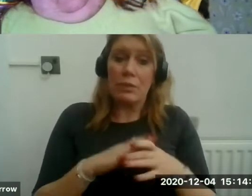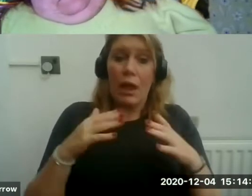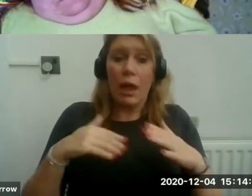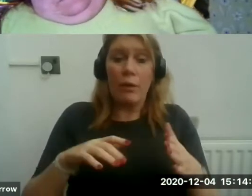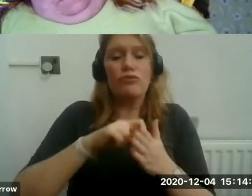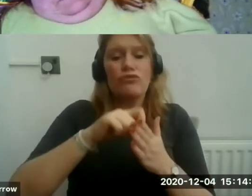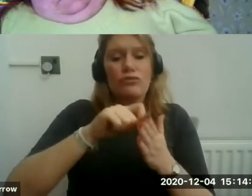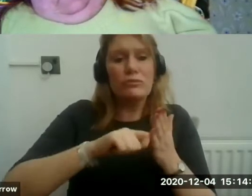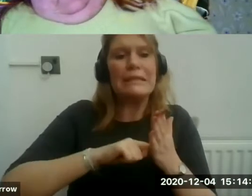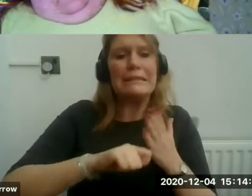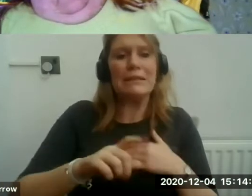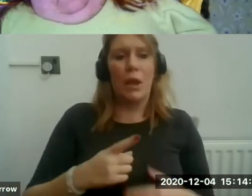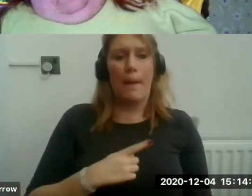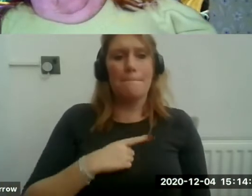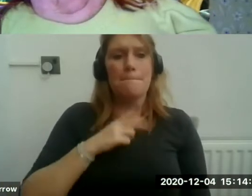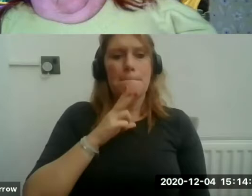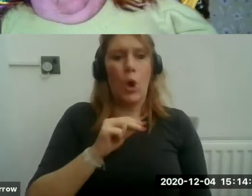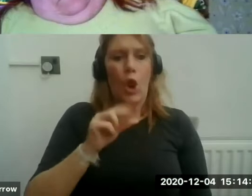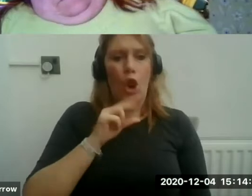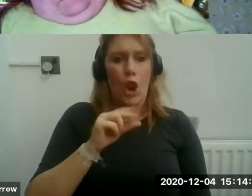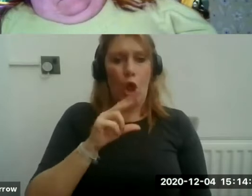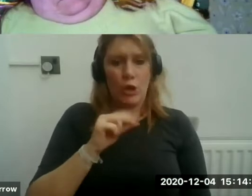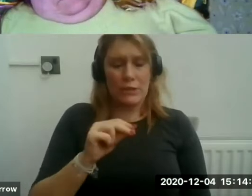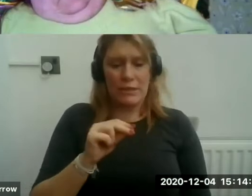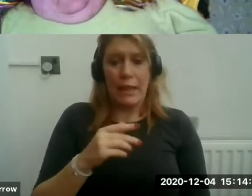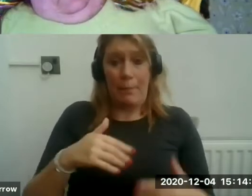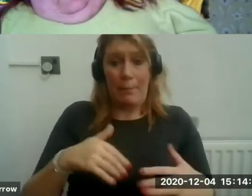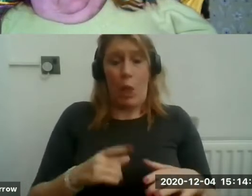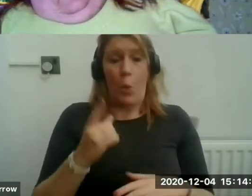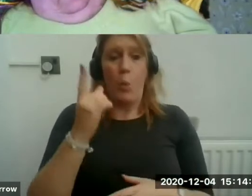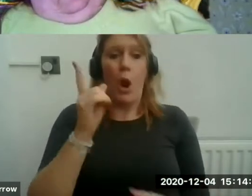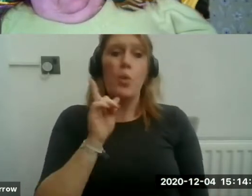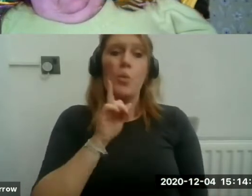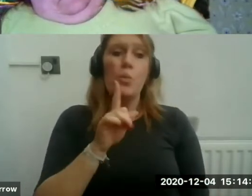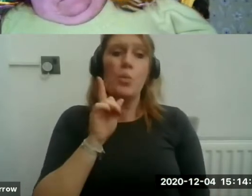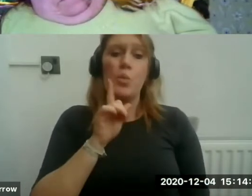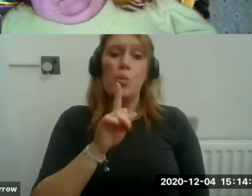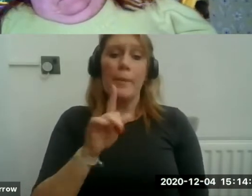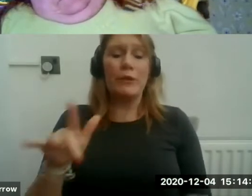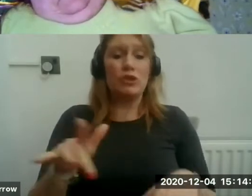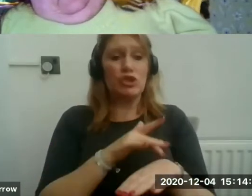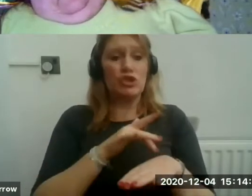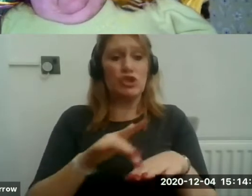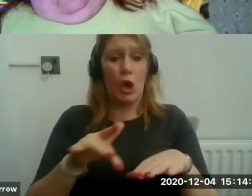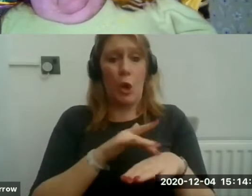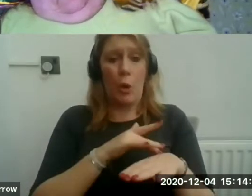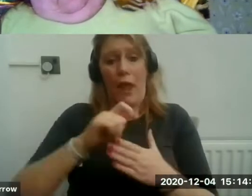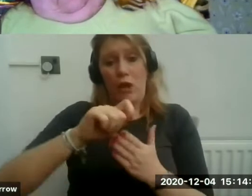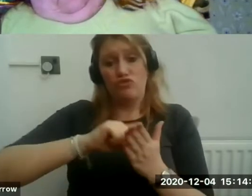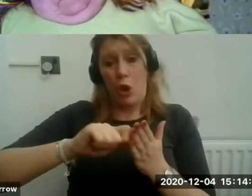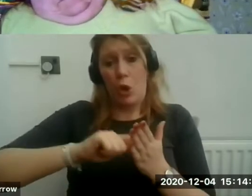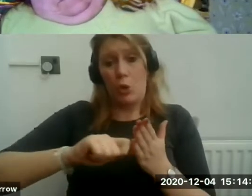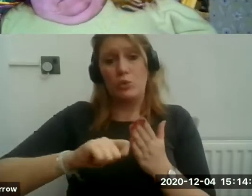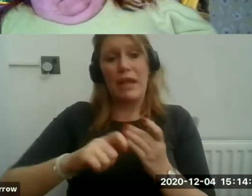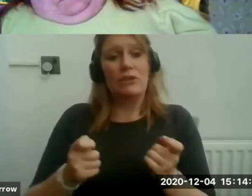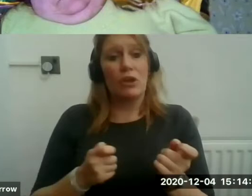an one-woman show which I wrote and directed and someone else was in, in the